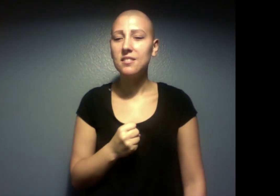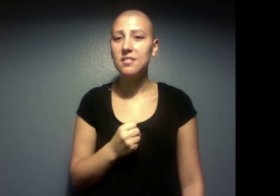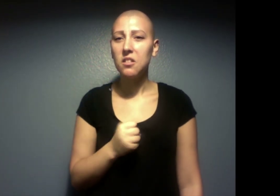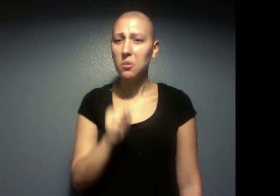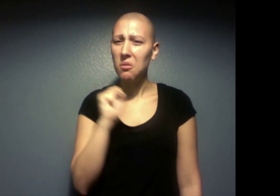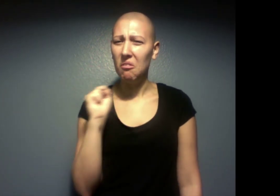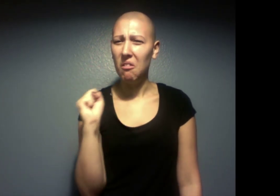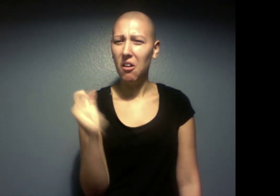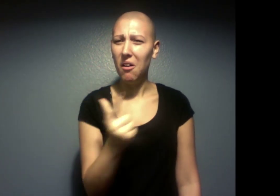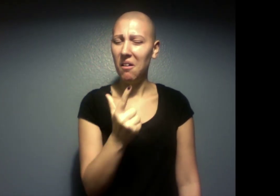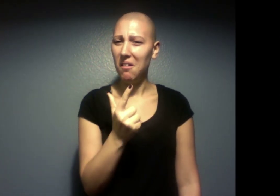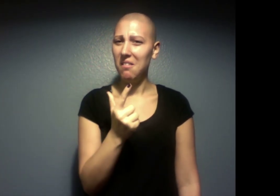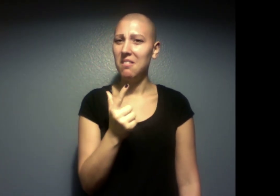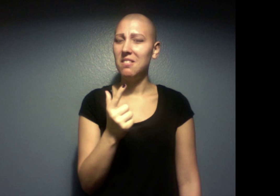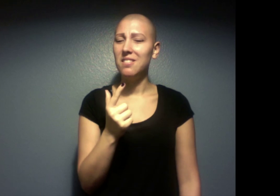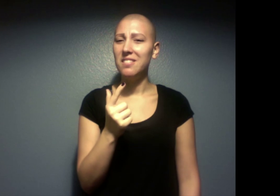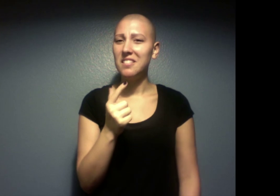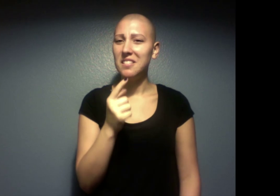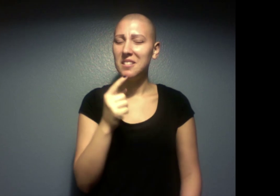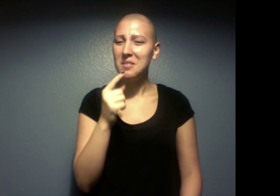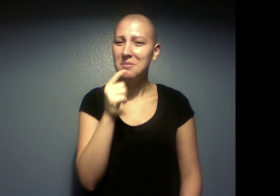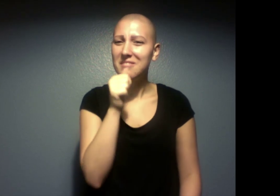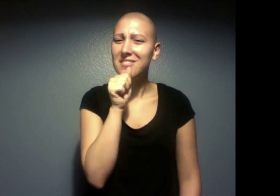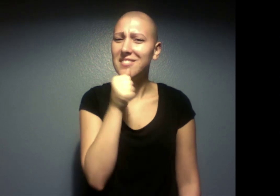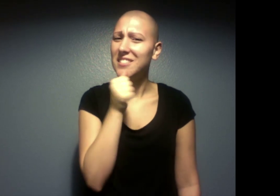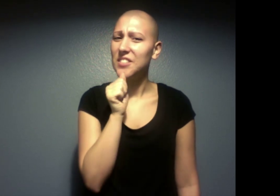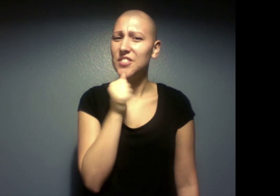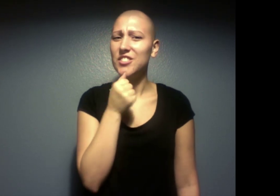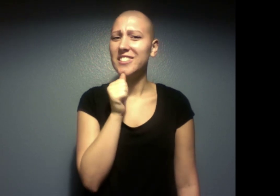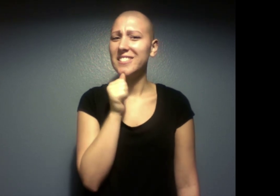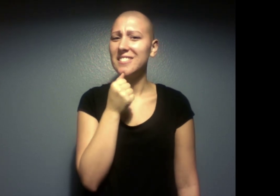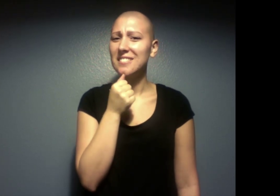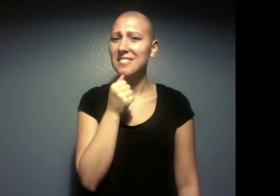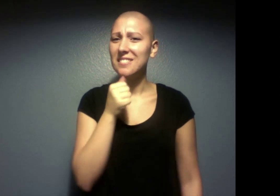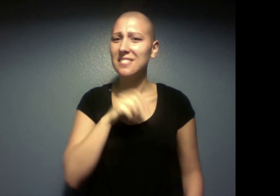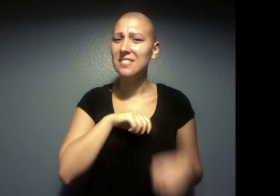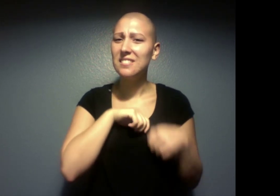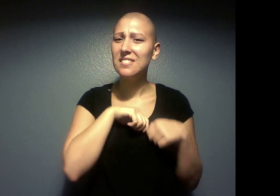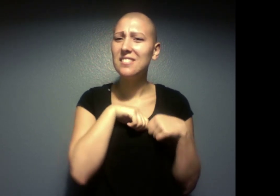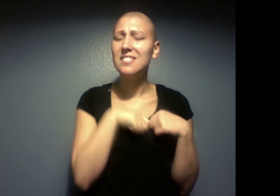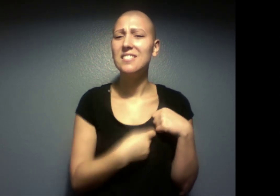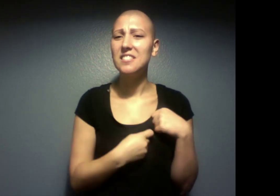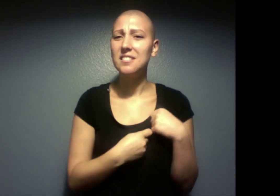We have all been devastated